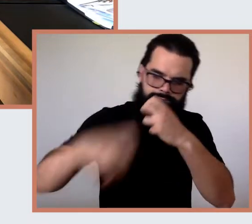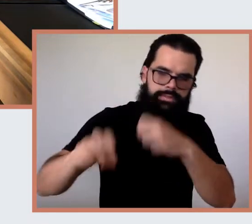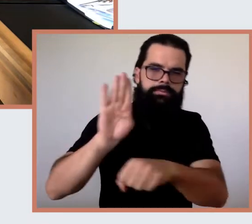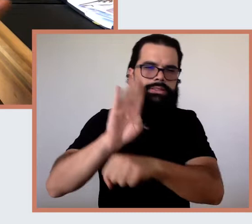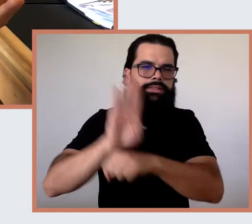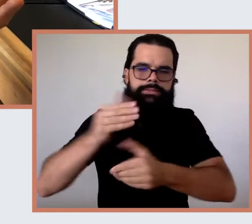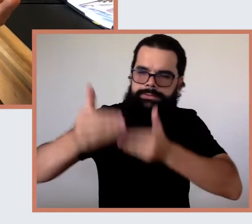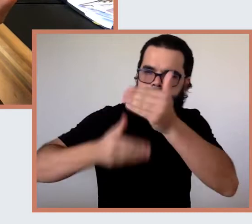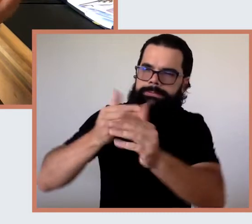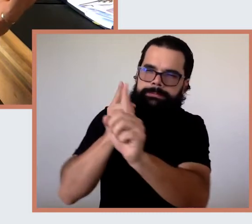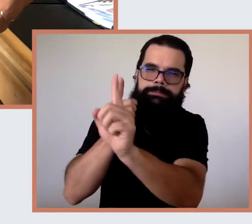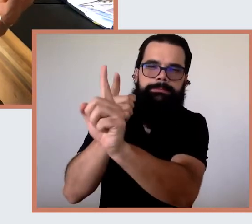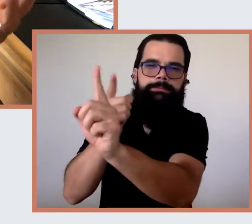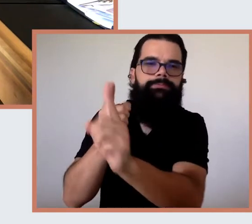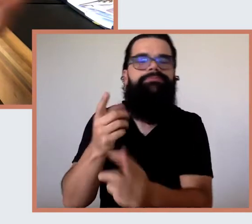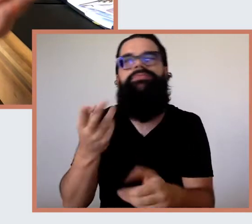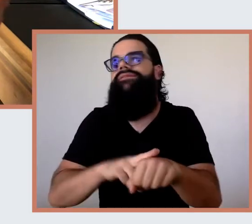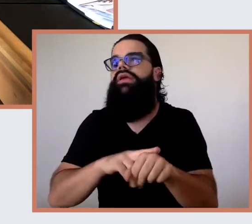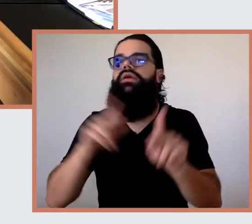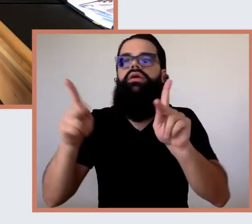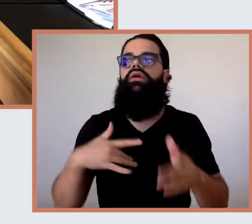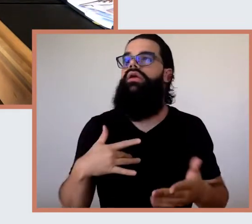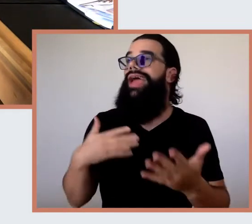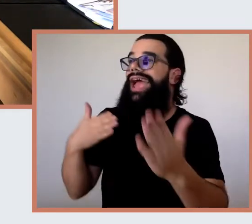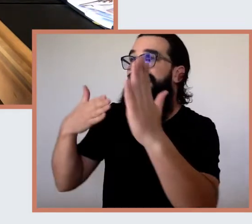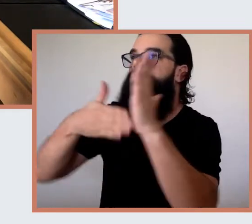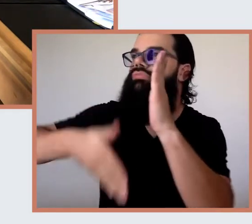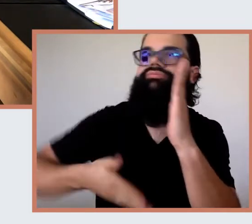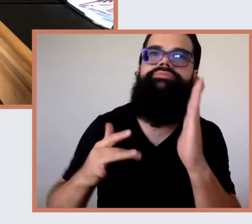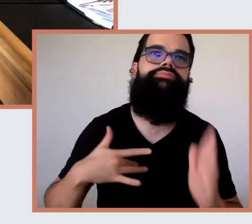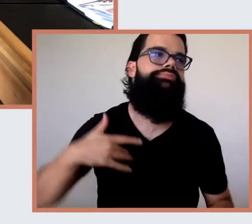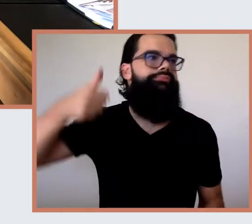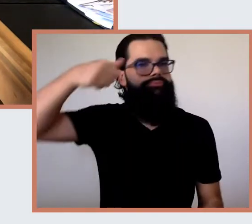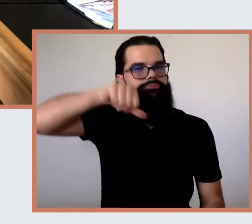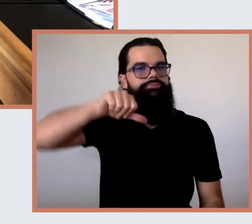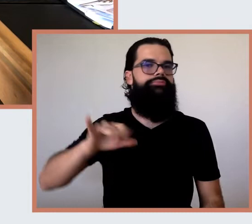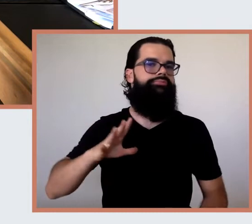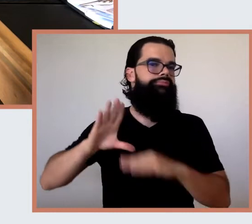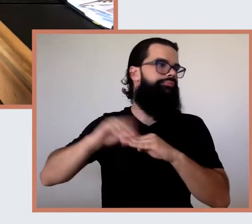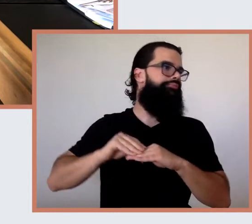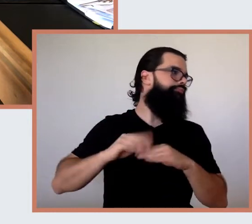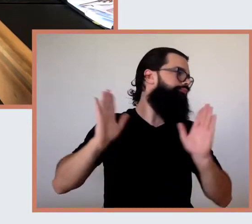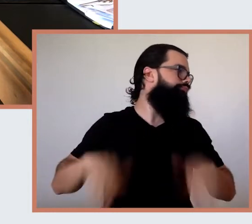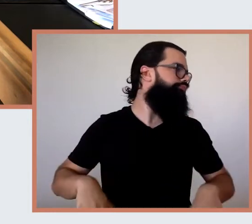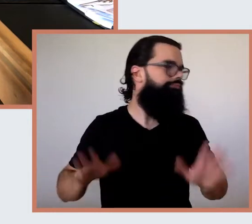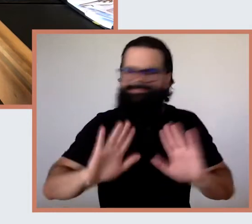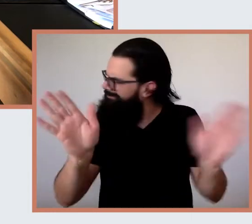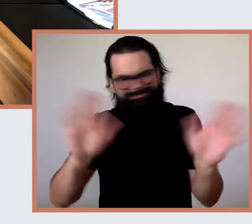but people make it, every day somebody breaks through. So with all the rejection and with all the roller coaster